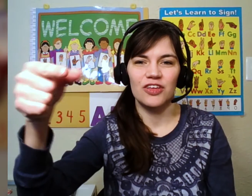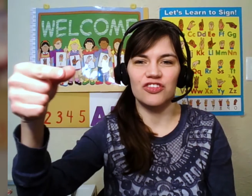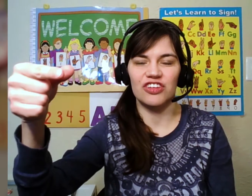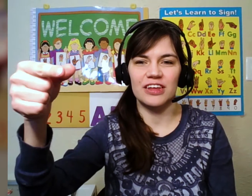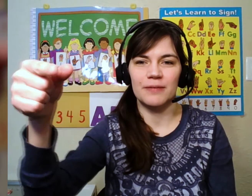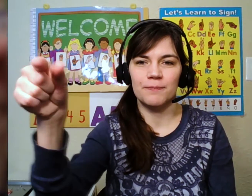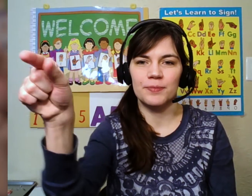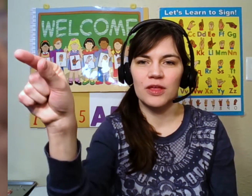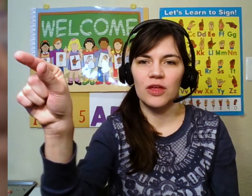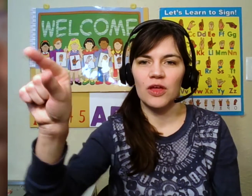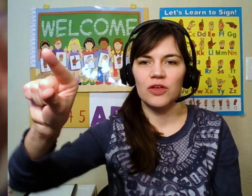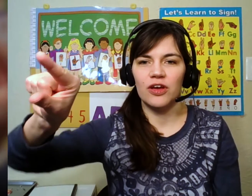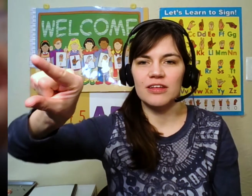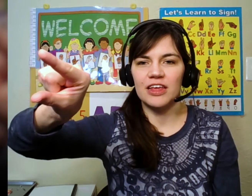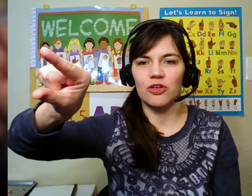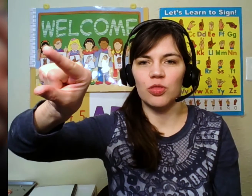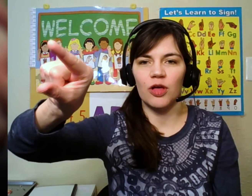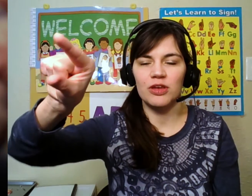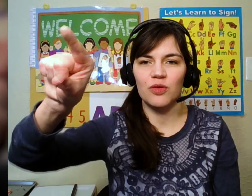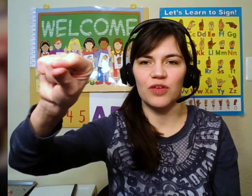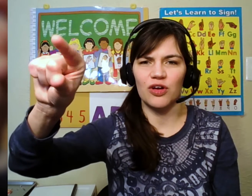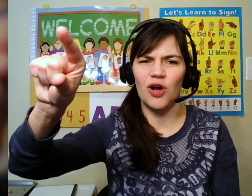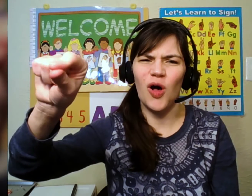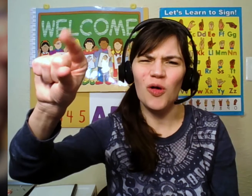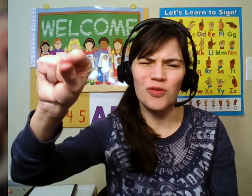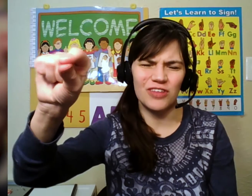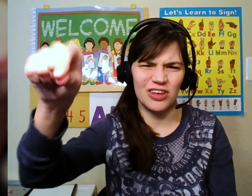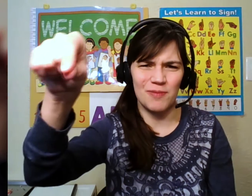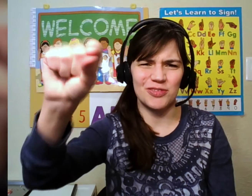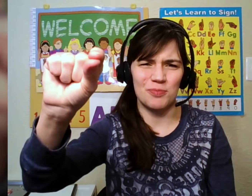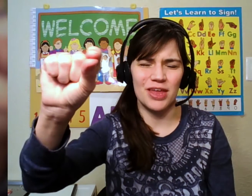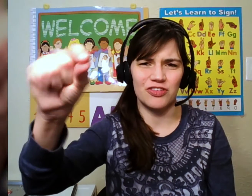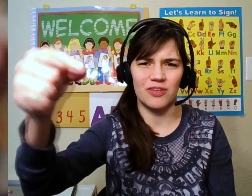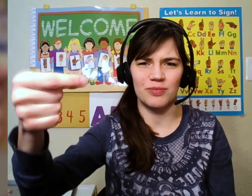G, you're gonna take your thumb and your finger almost like you're about to pinch